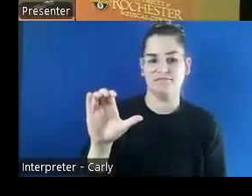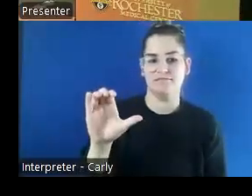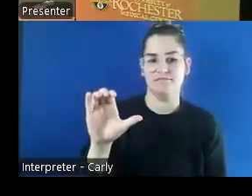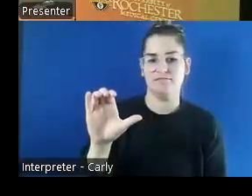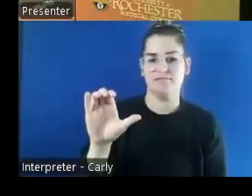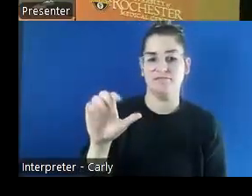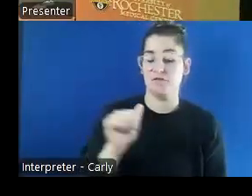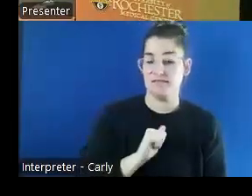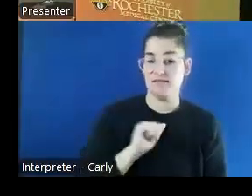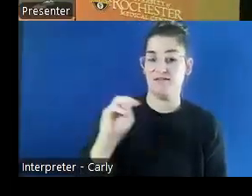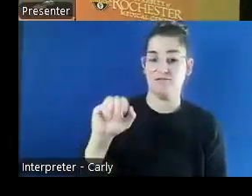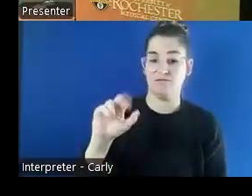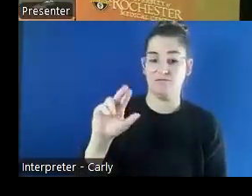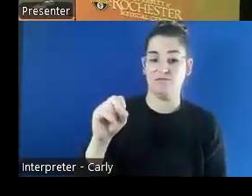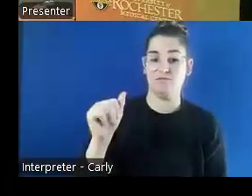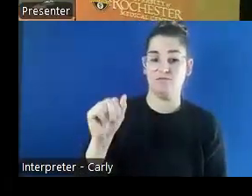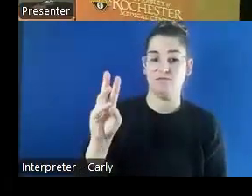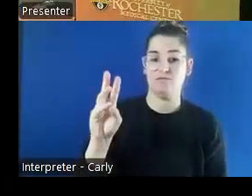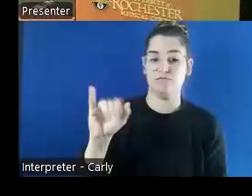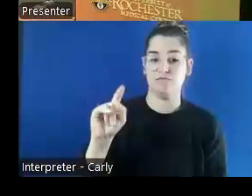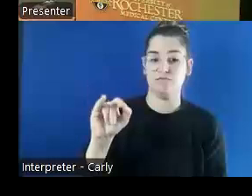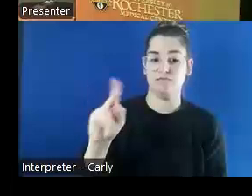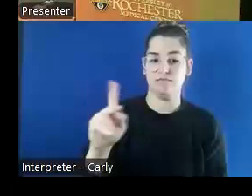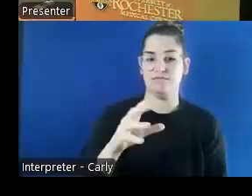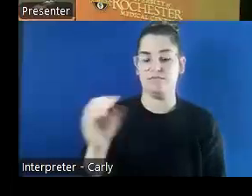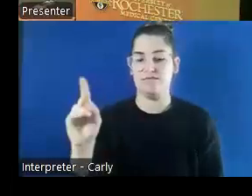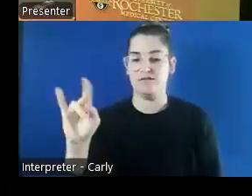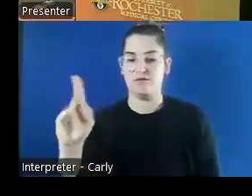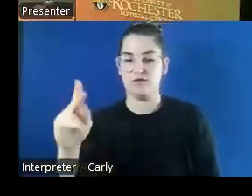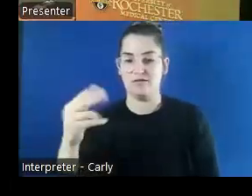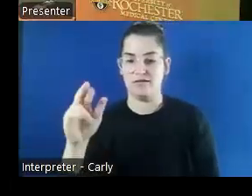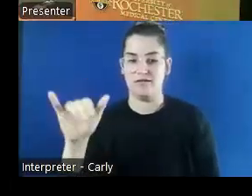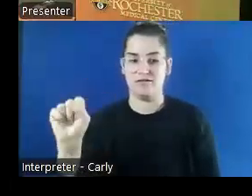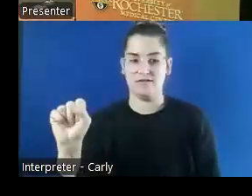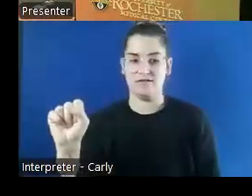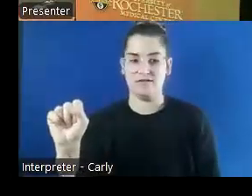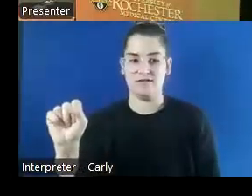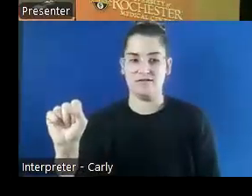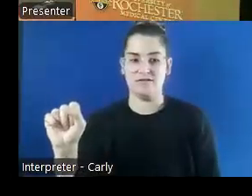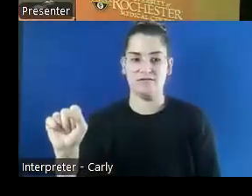then for the substance use disorder clinic we have Dr Kirk Harris now we have a whole bunch of people